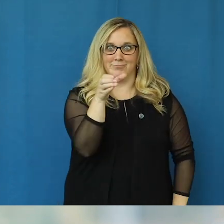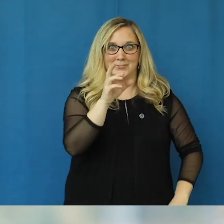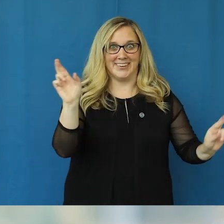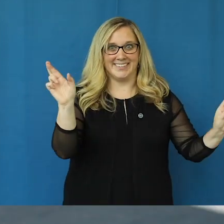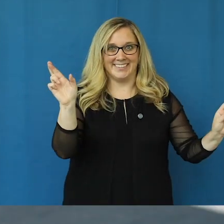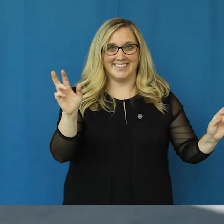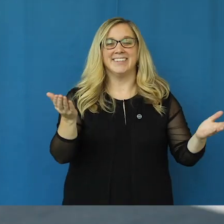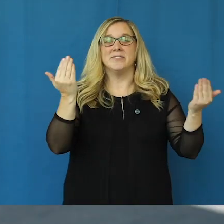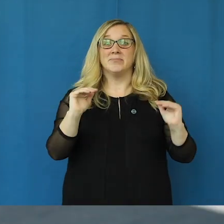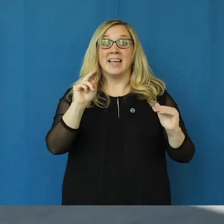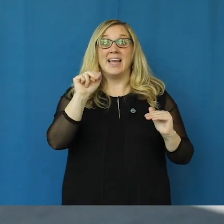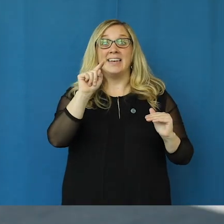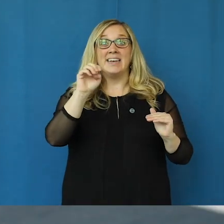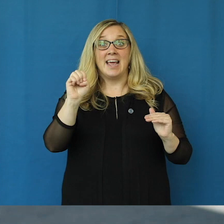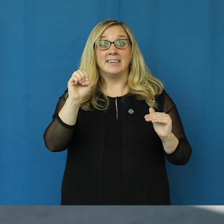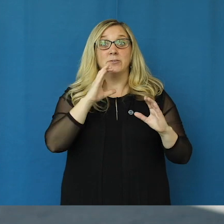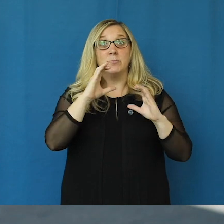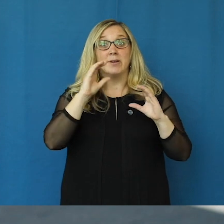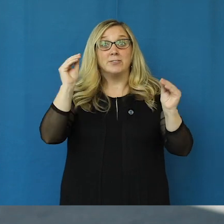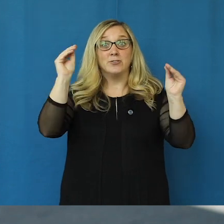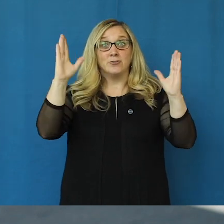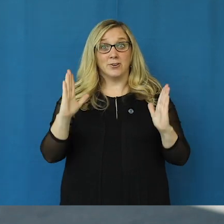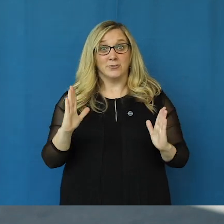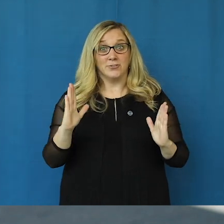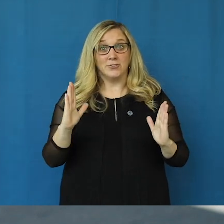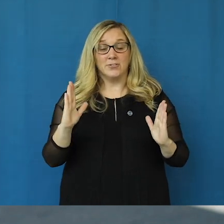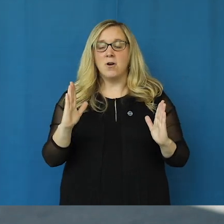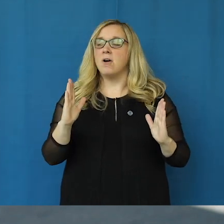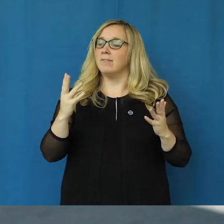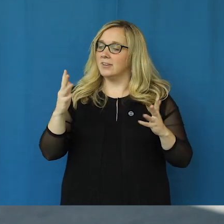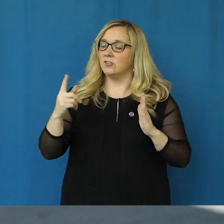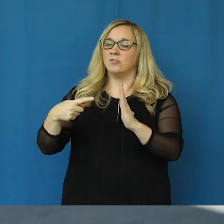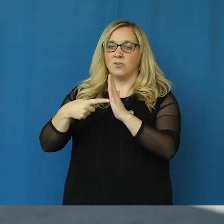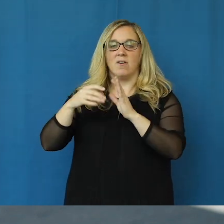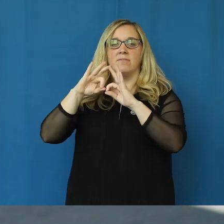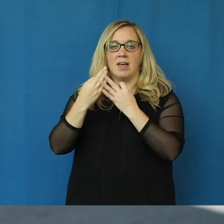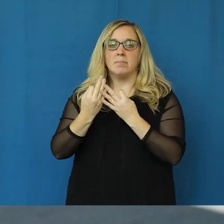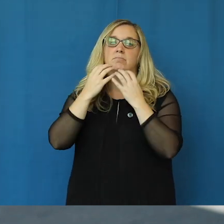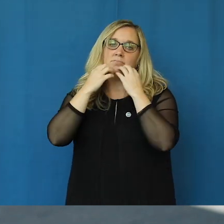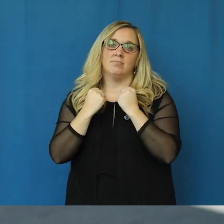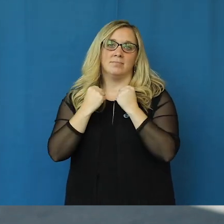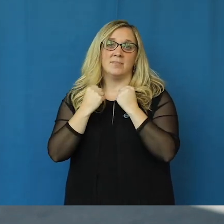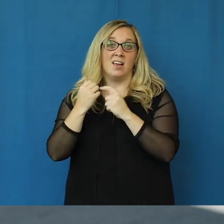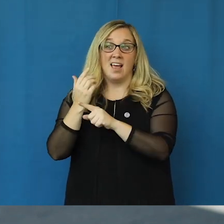Or like Nate, our communications instructor who showed us all how important family is, coming to class tired